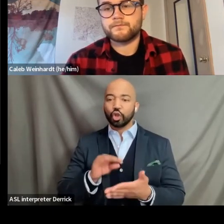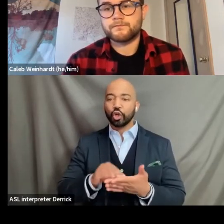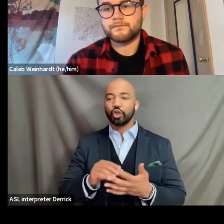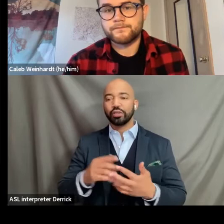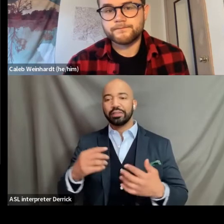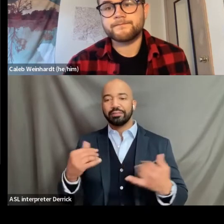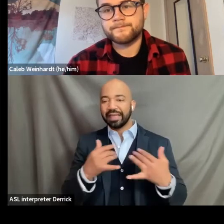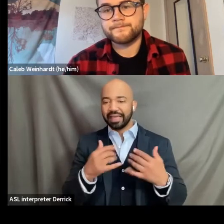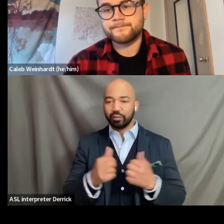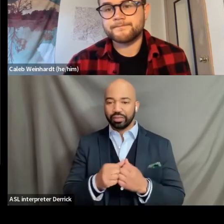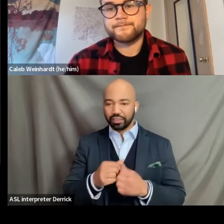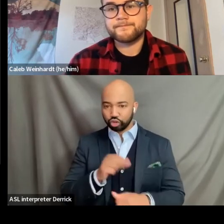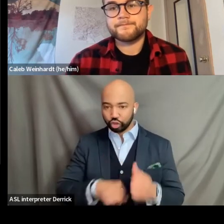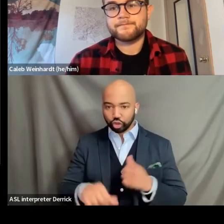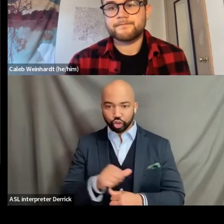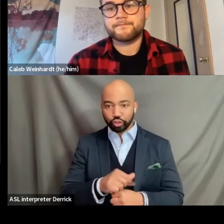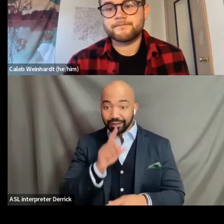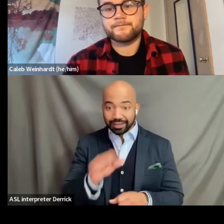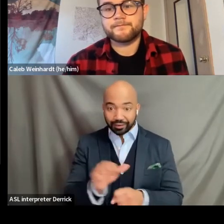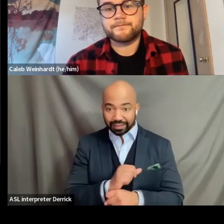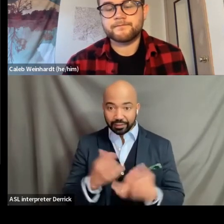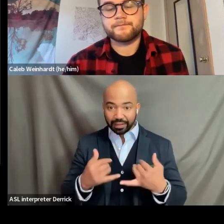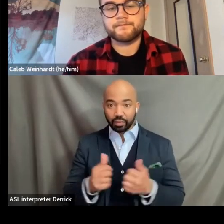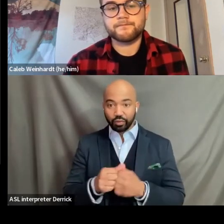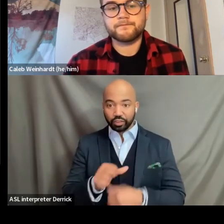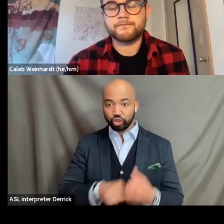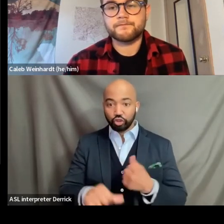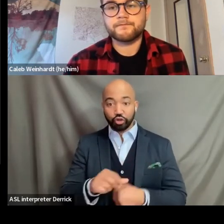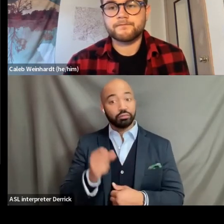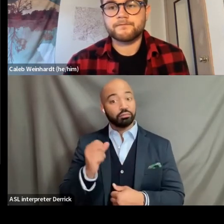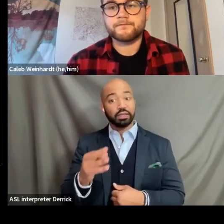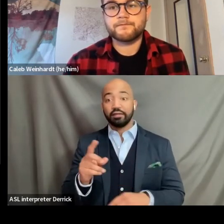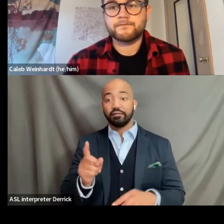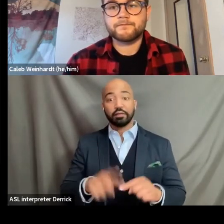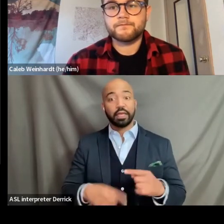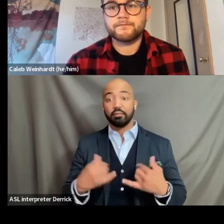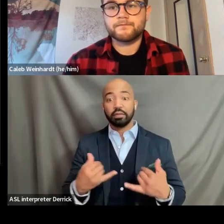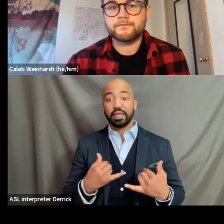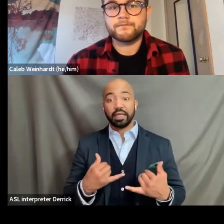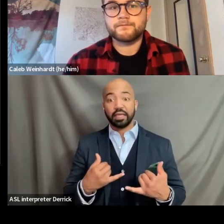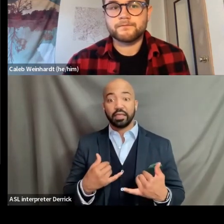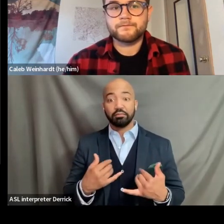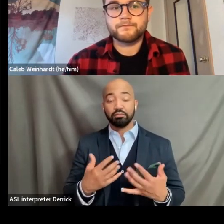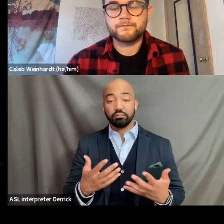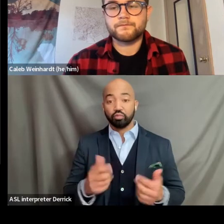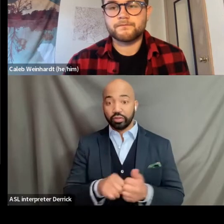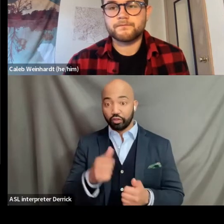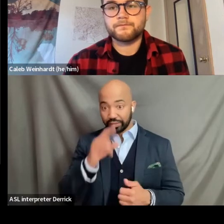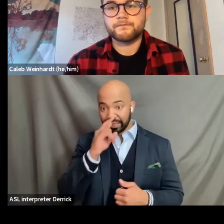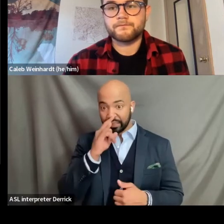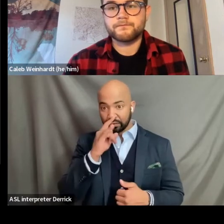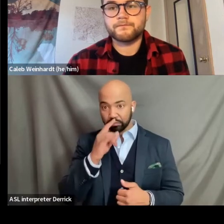literally play with each other. If they're not allowed to play in sports together with other kids, what are trans kids learning?